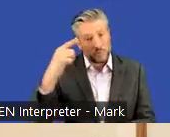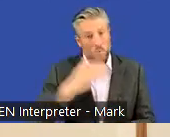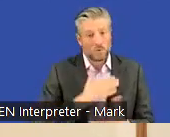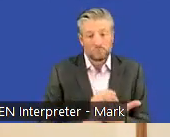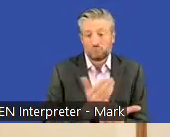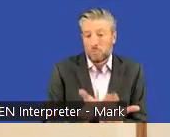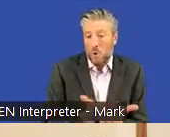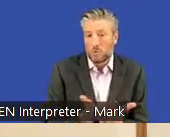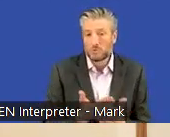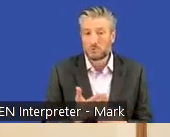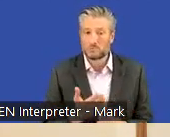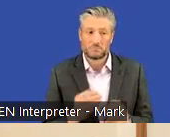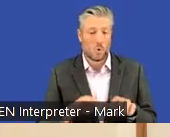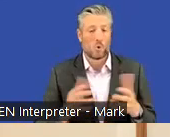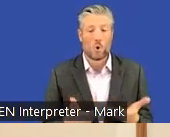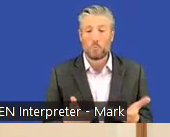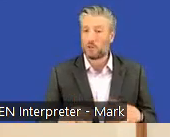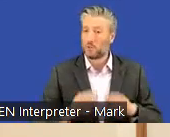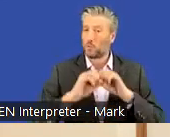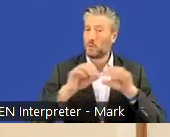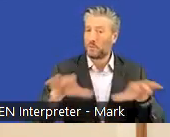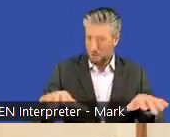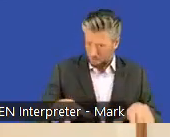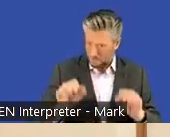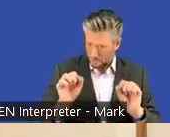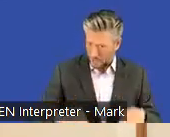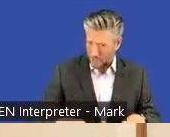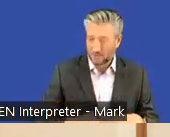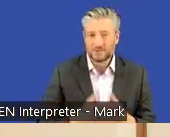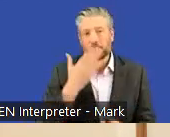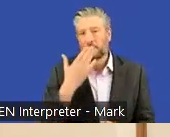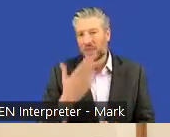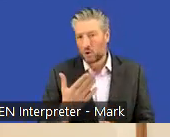With that, I will thank everyone for today and especially to Armony for joining us and